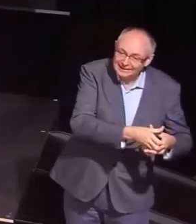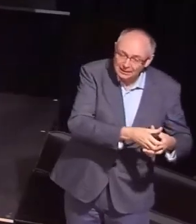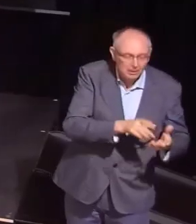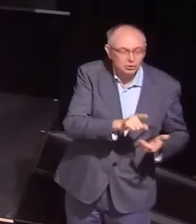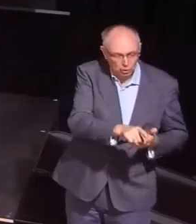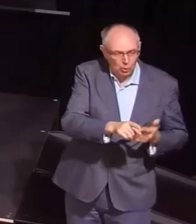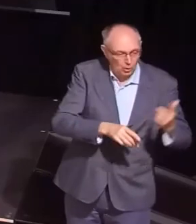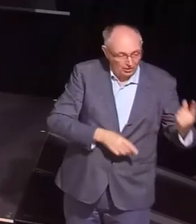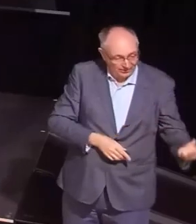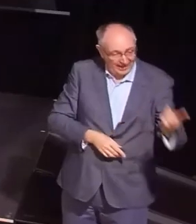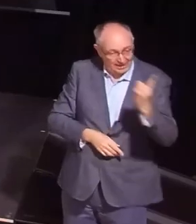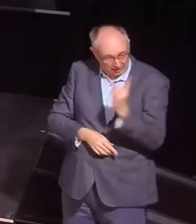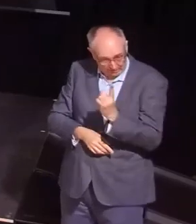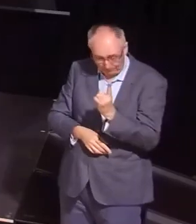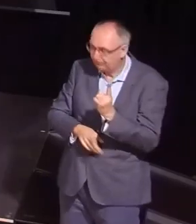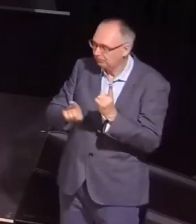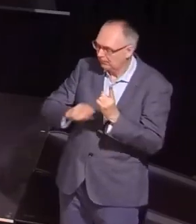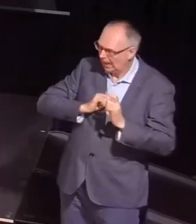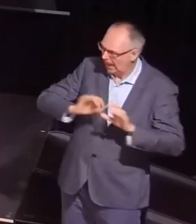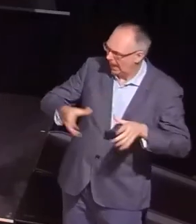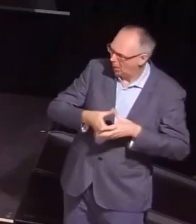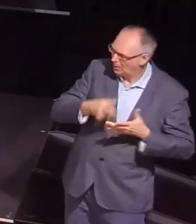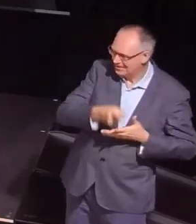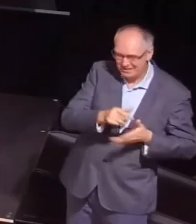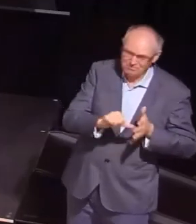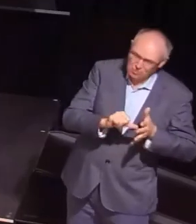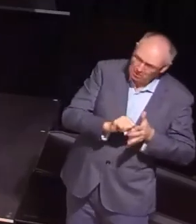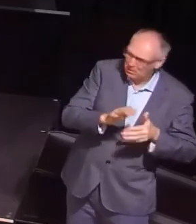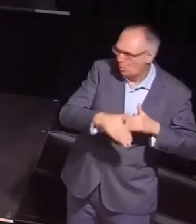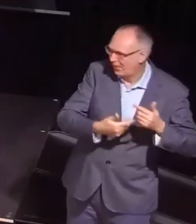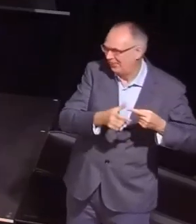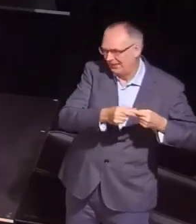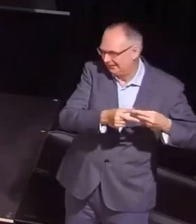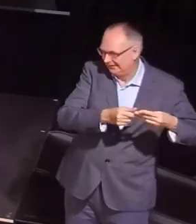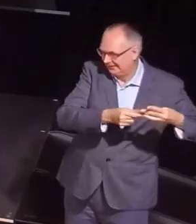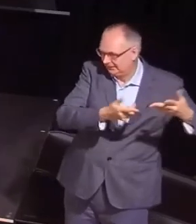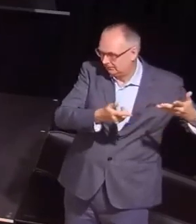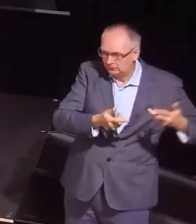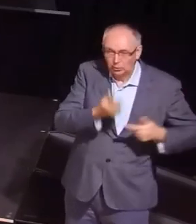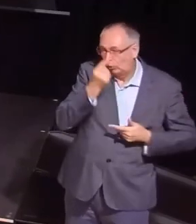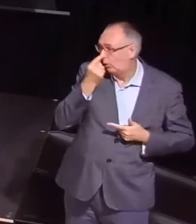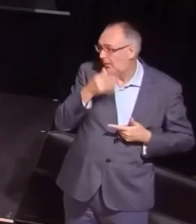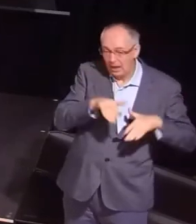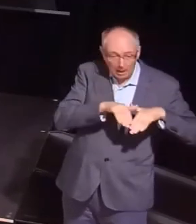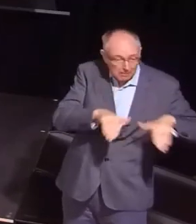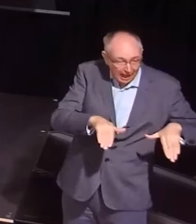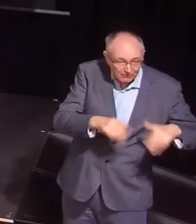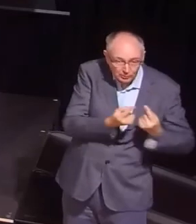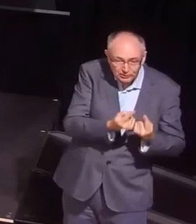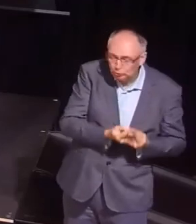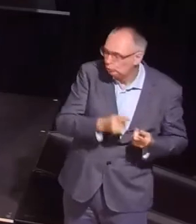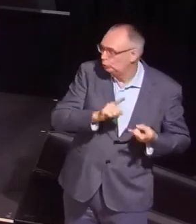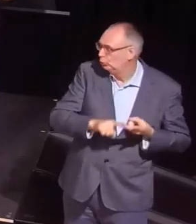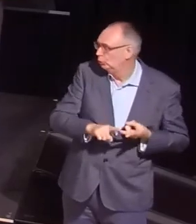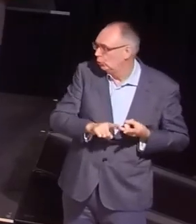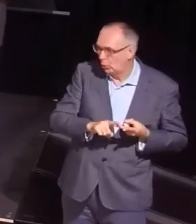"Hey, our team really is struggling with x," x might be a platform ask, x might be a documentation ask,